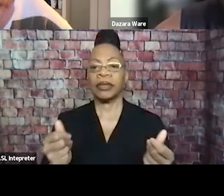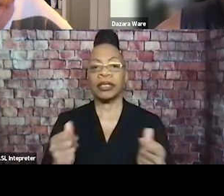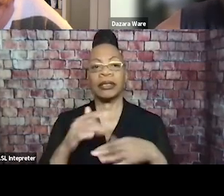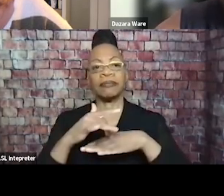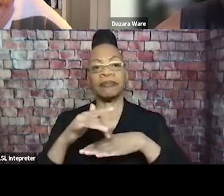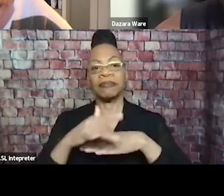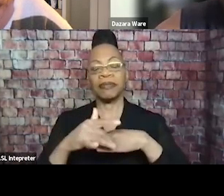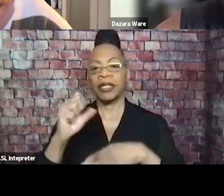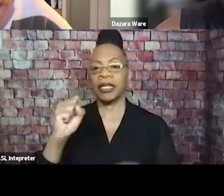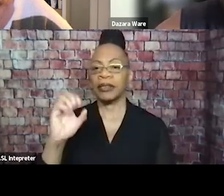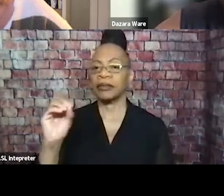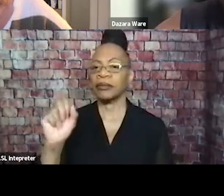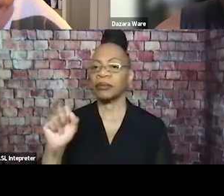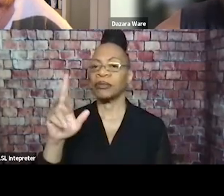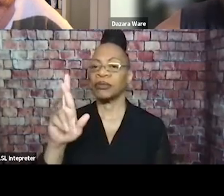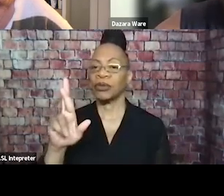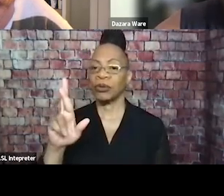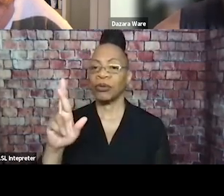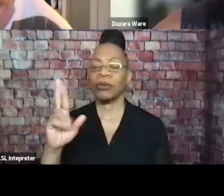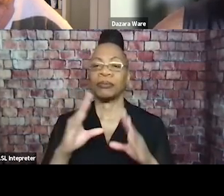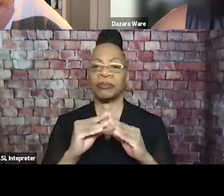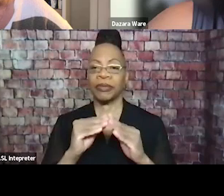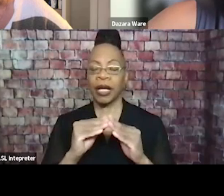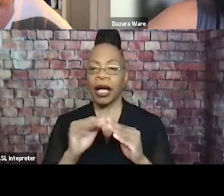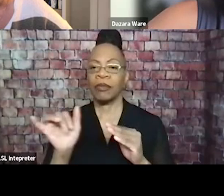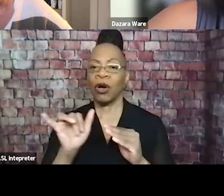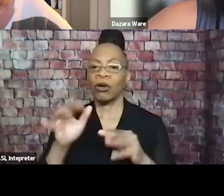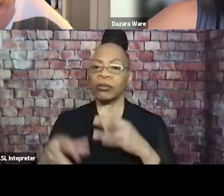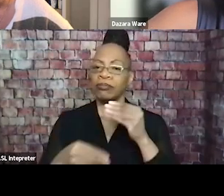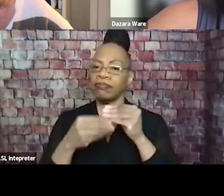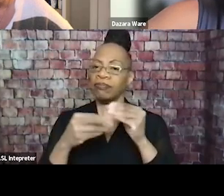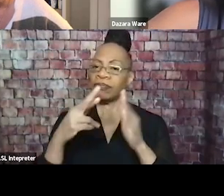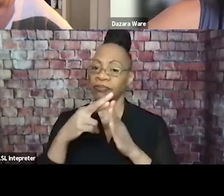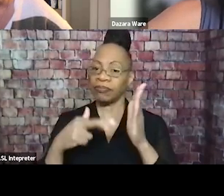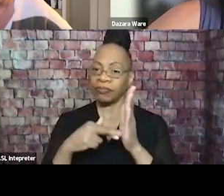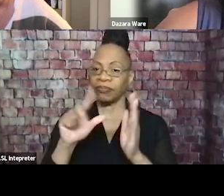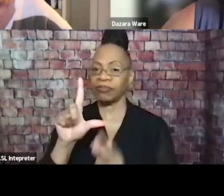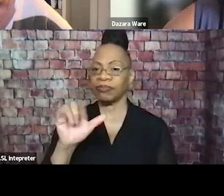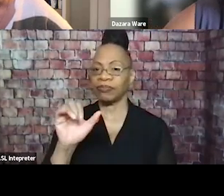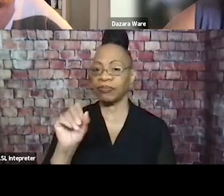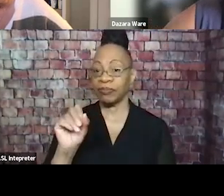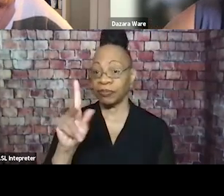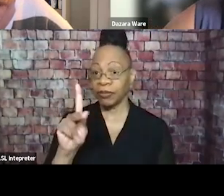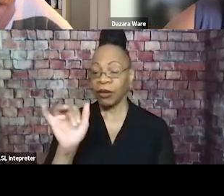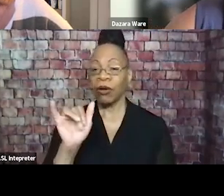in addition to the registration link and some of the reminder emails that you received from Zoom.